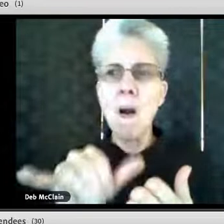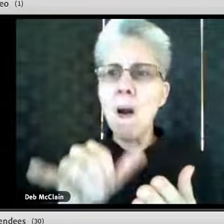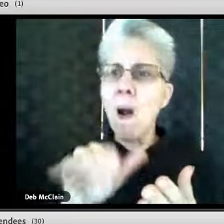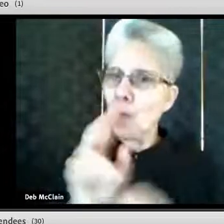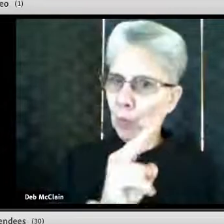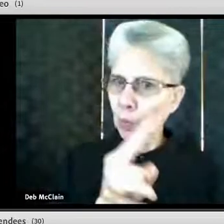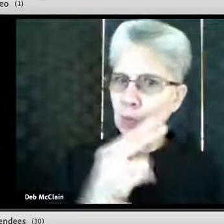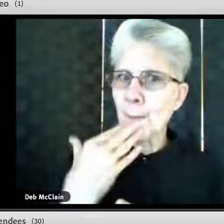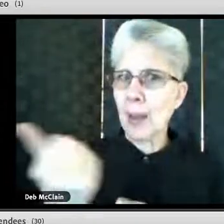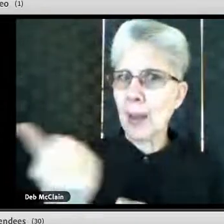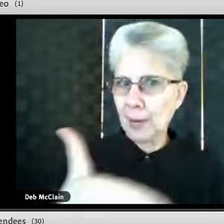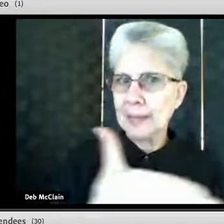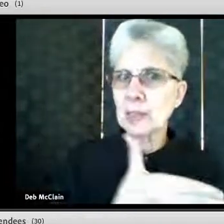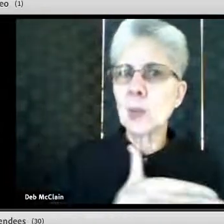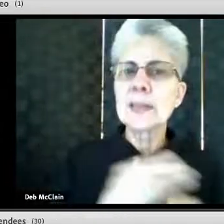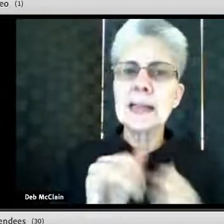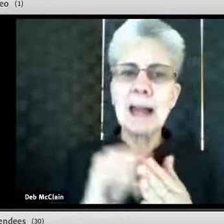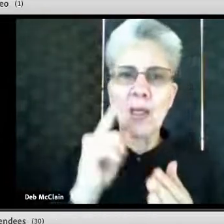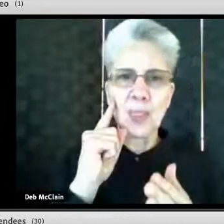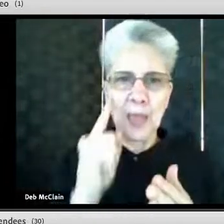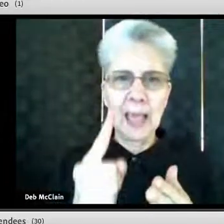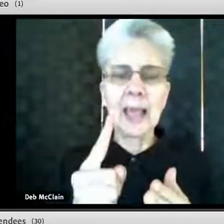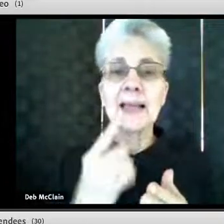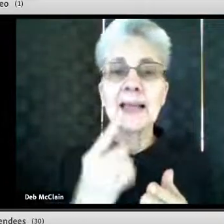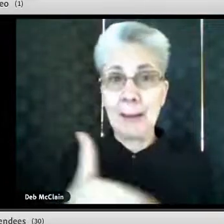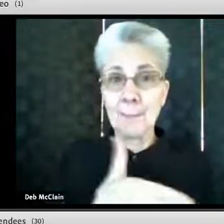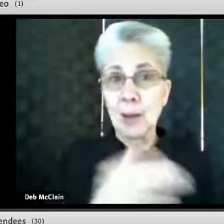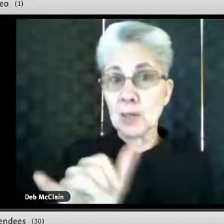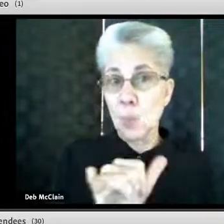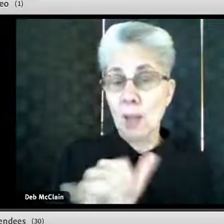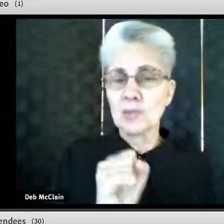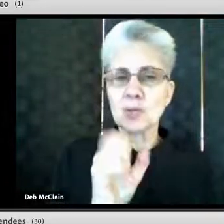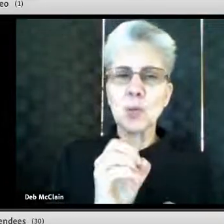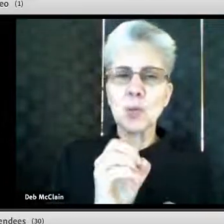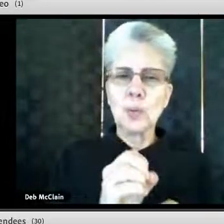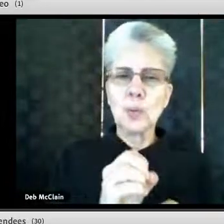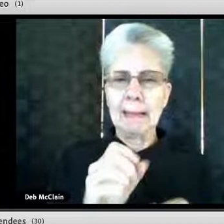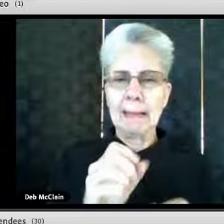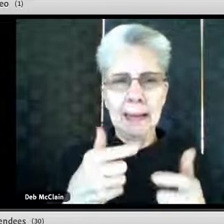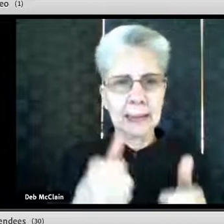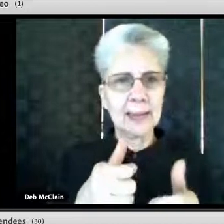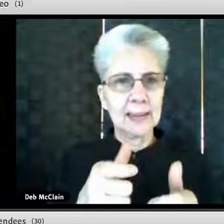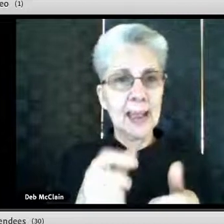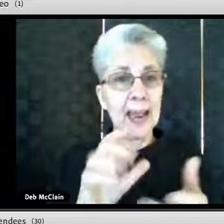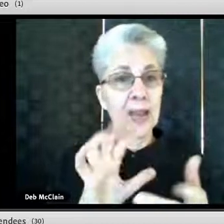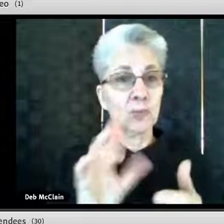the usage of it is going up, and I think as well, it's getting better. And you can see, you can click in here on reach,